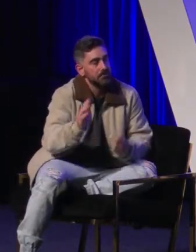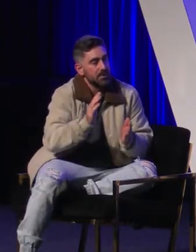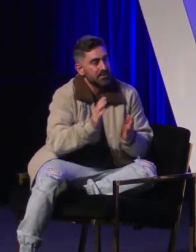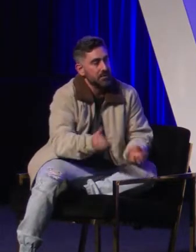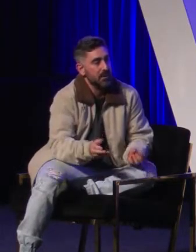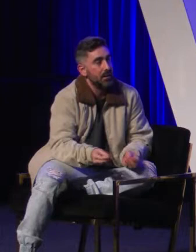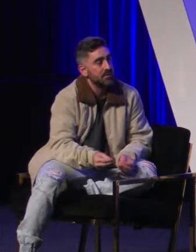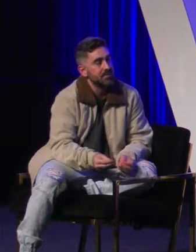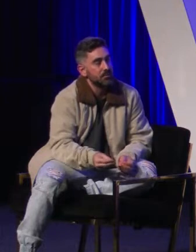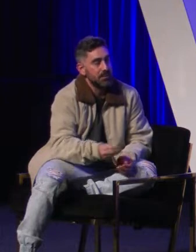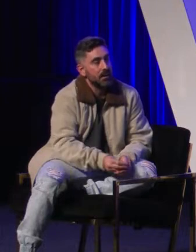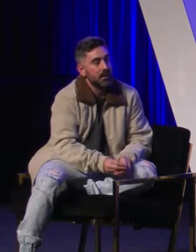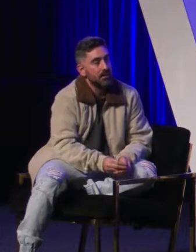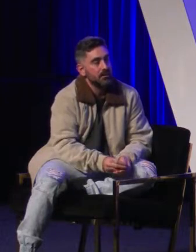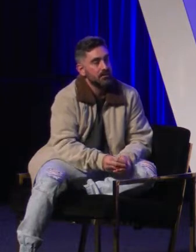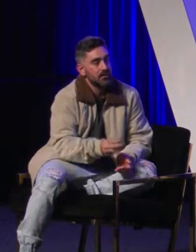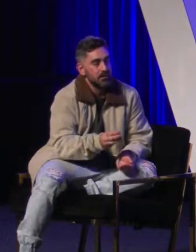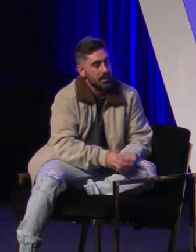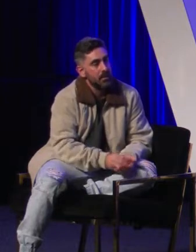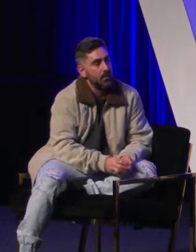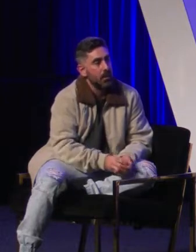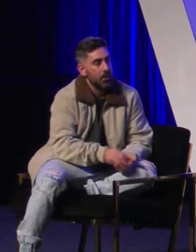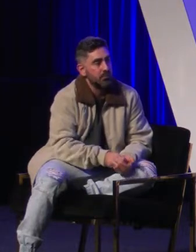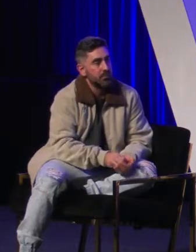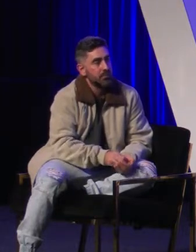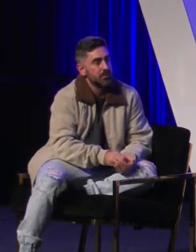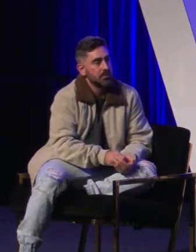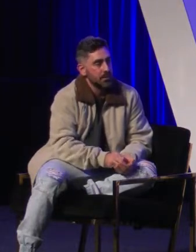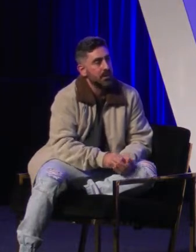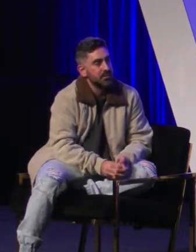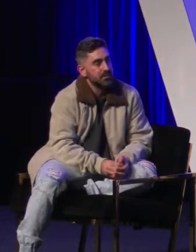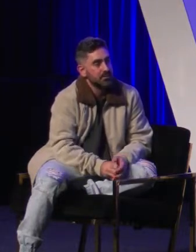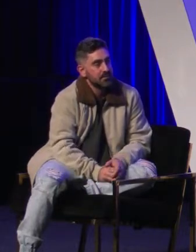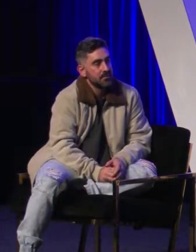It's about us. We are the power of the arts. Yeah.